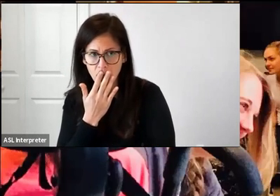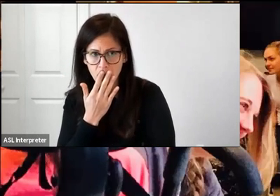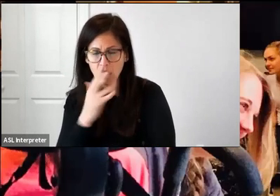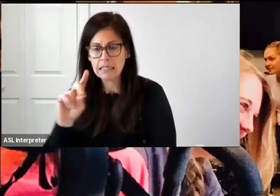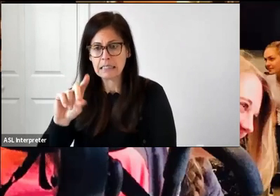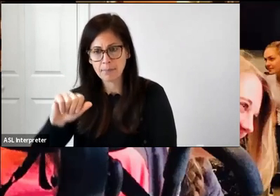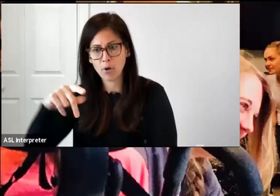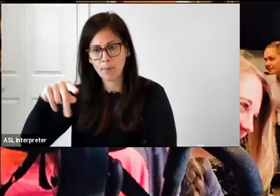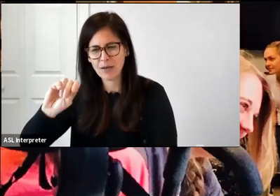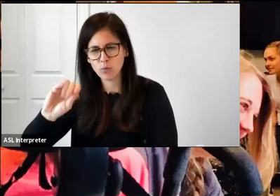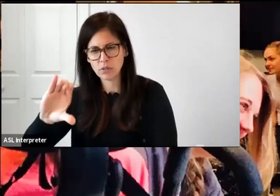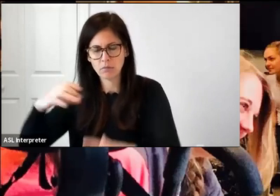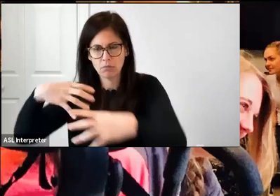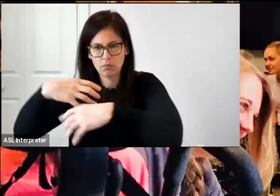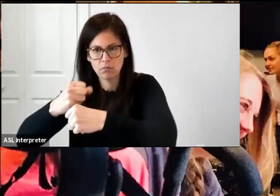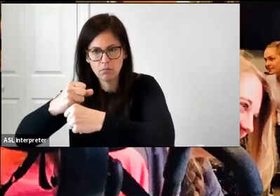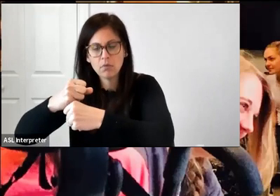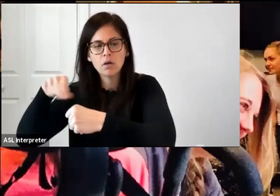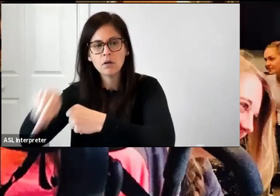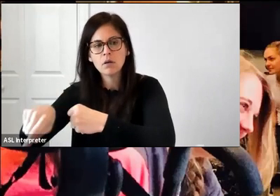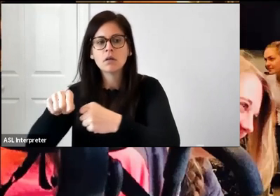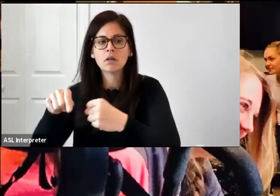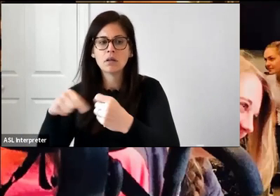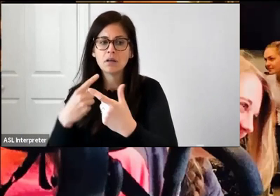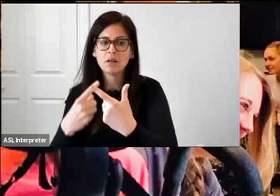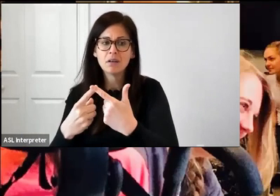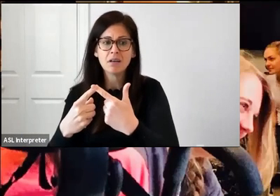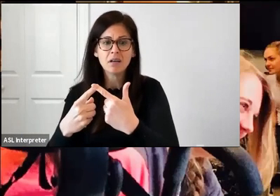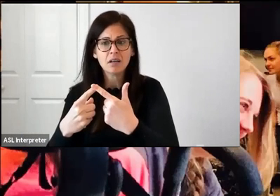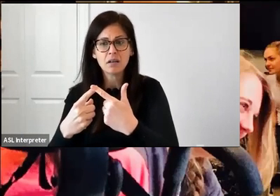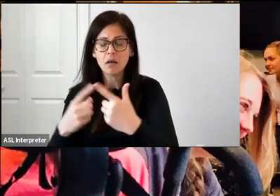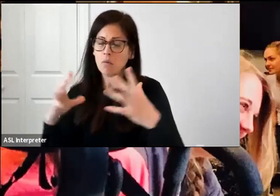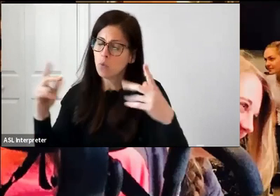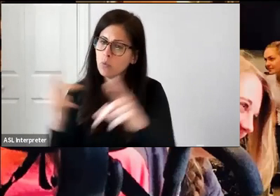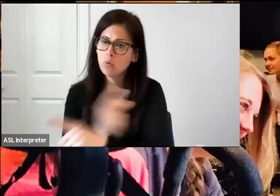have been disproportionately affected by the COVID pandemic.